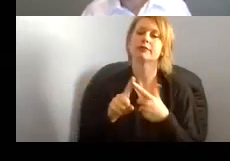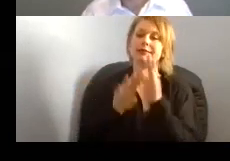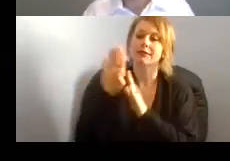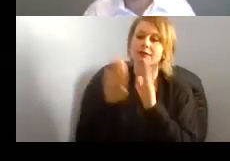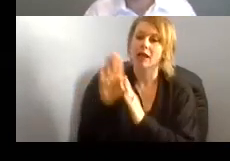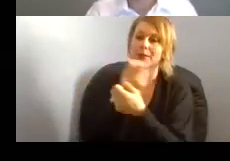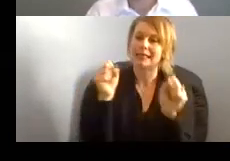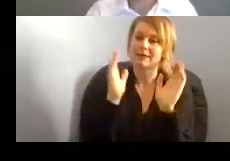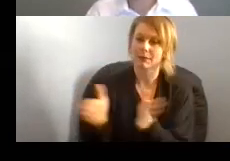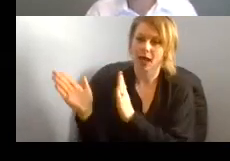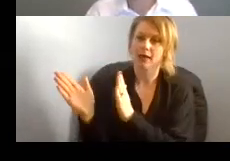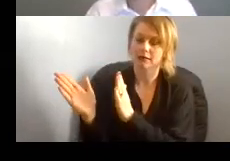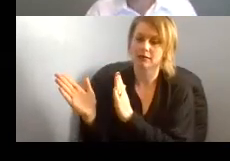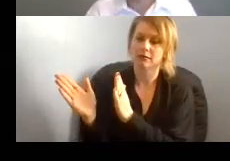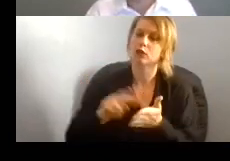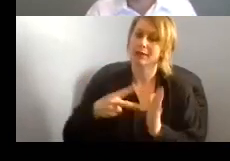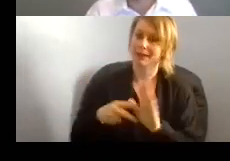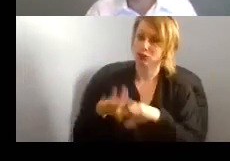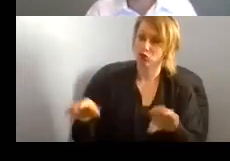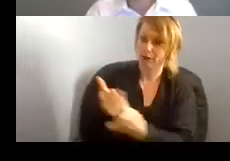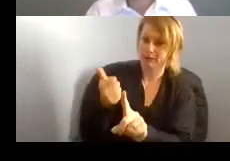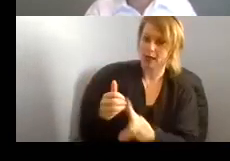So the children feel more in control and less overwhelmed.